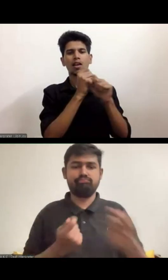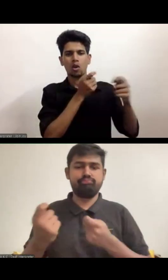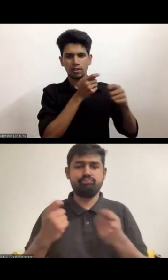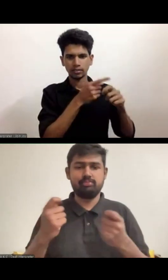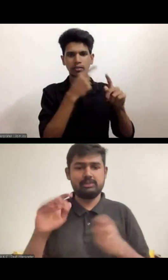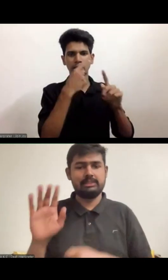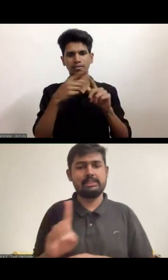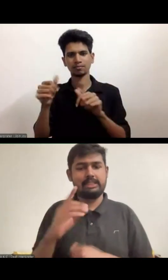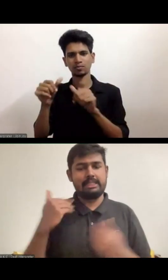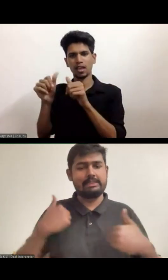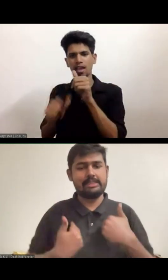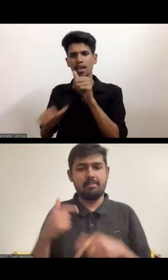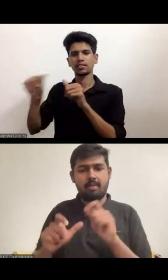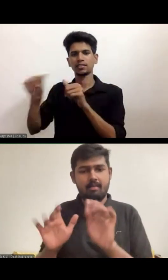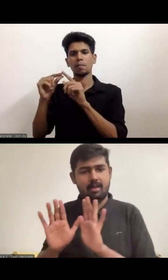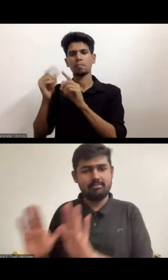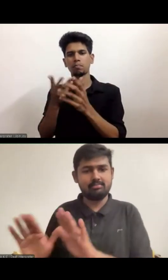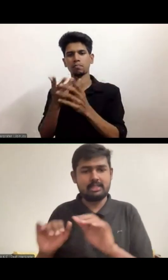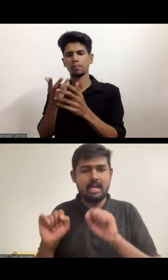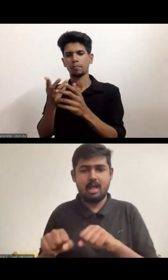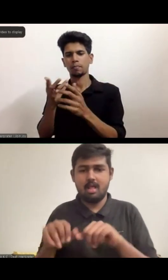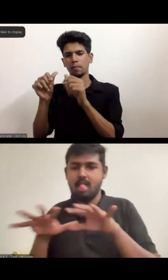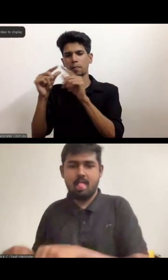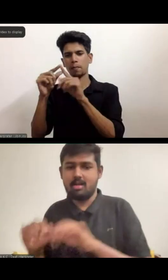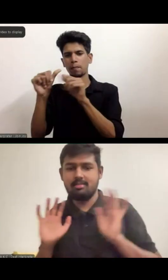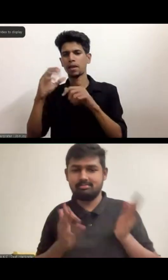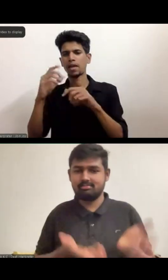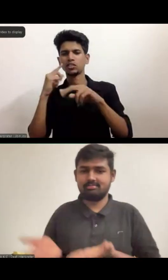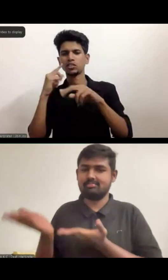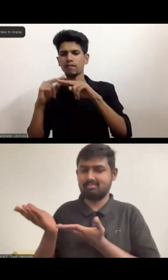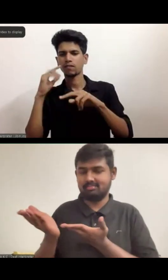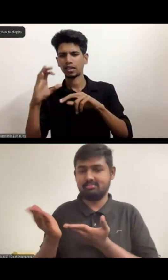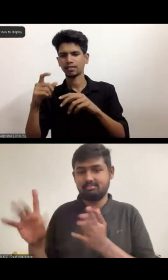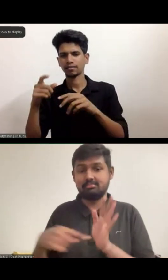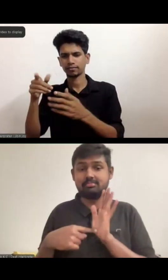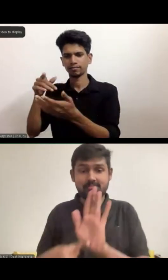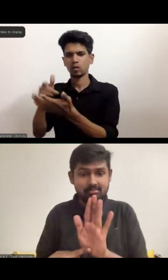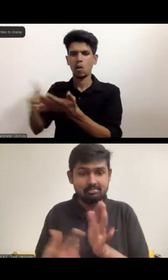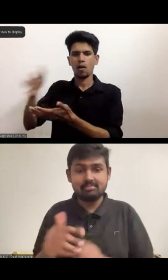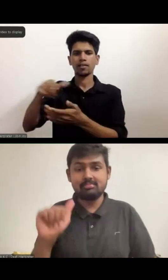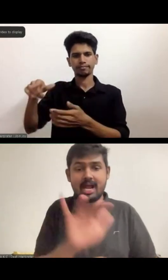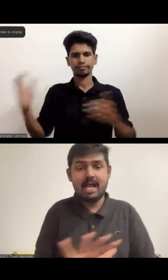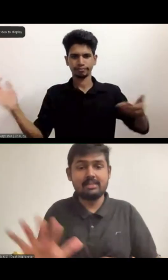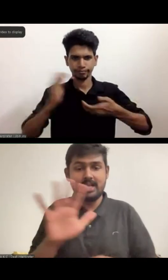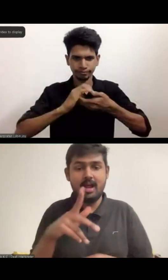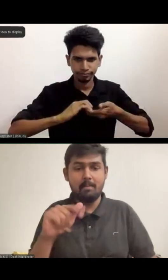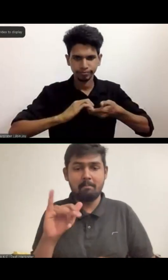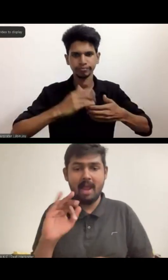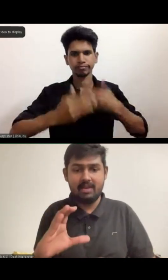and one seat locally for fellows with disability to build that increased level of competence in